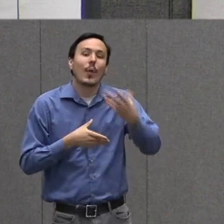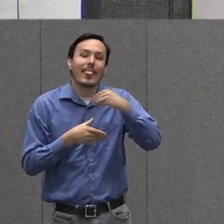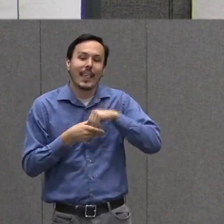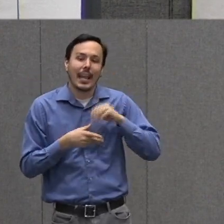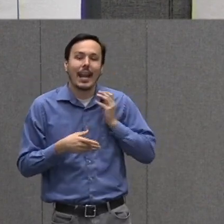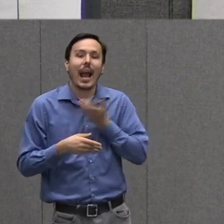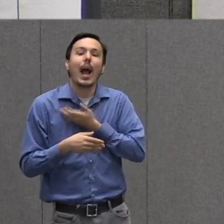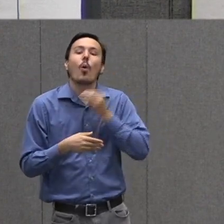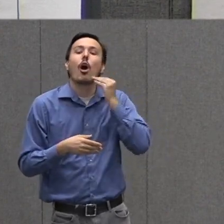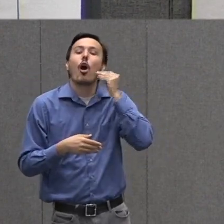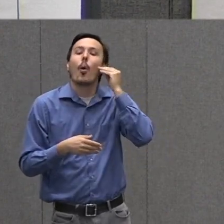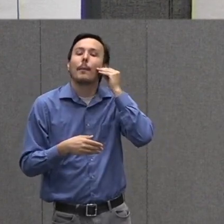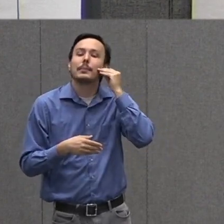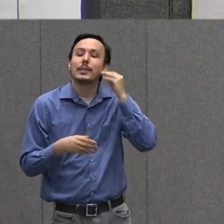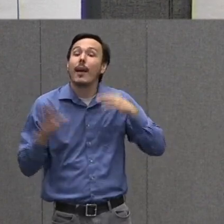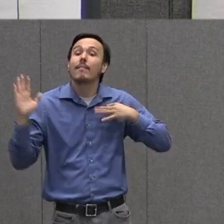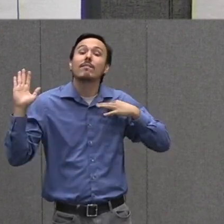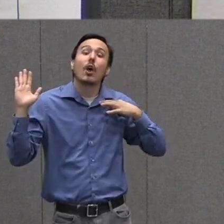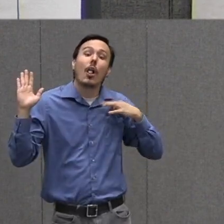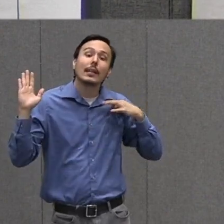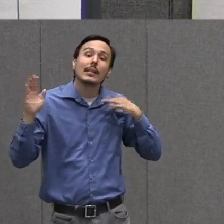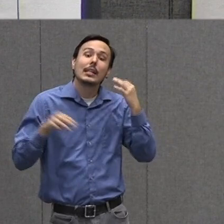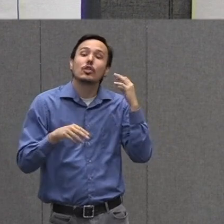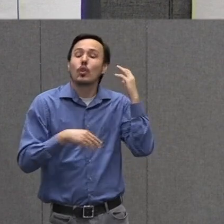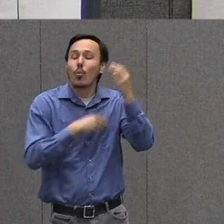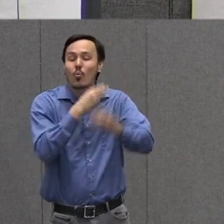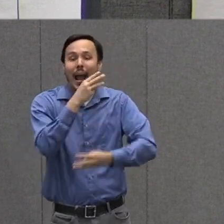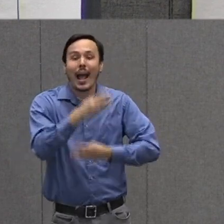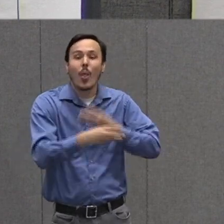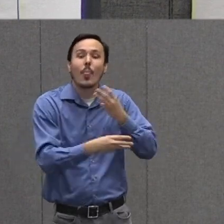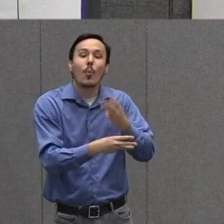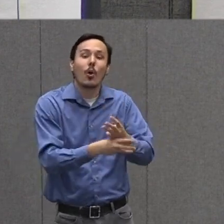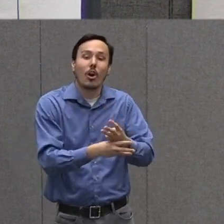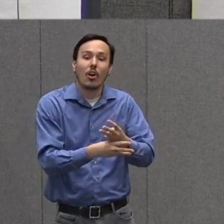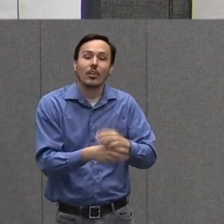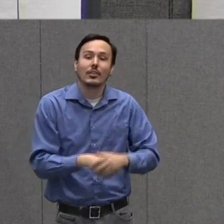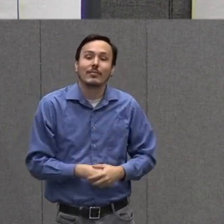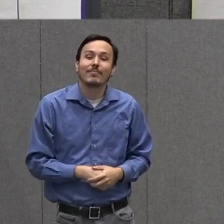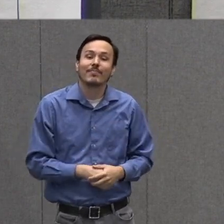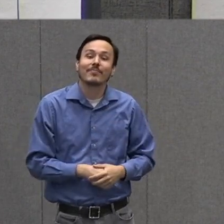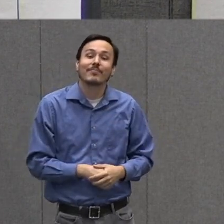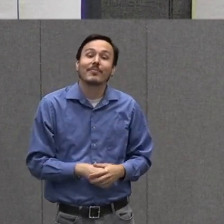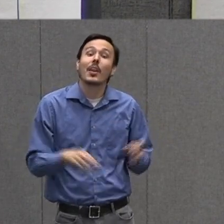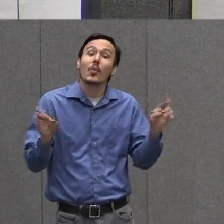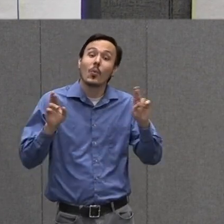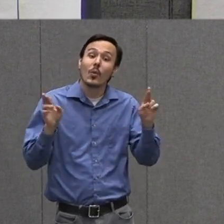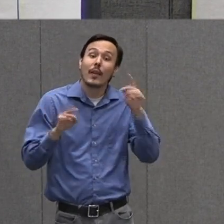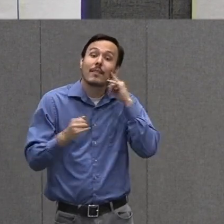and volunteers around the world. Ready for the last part?